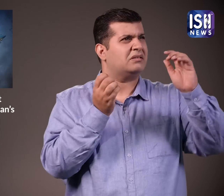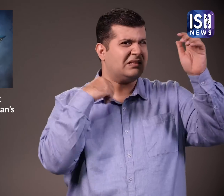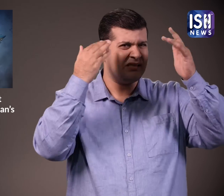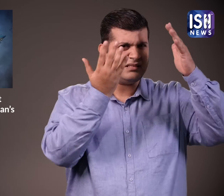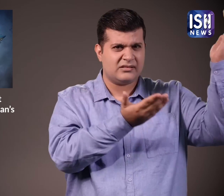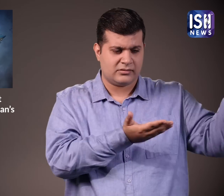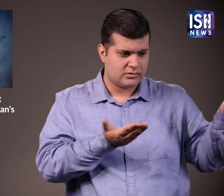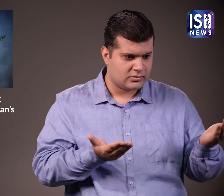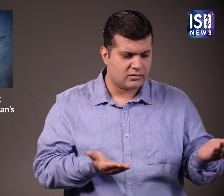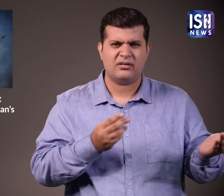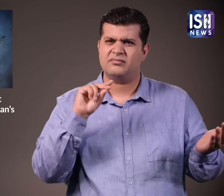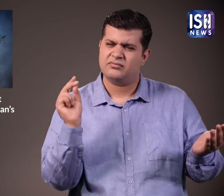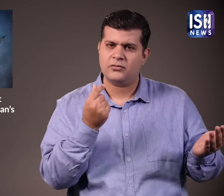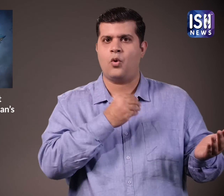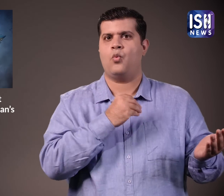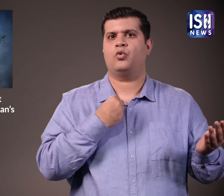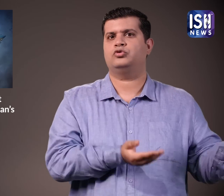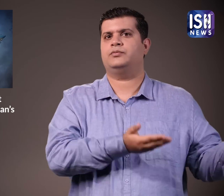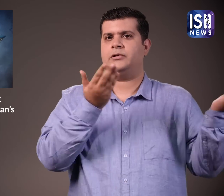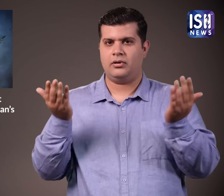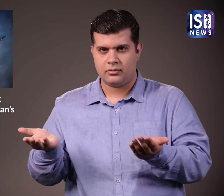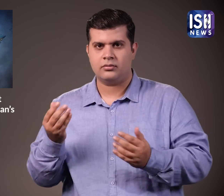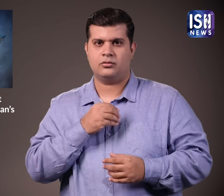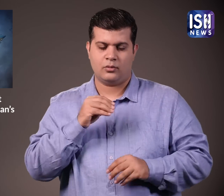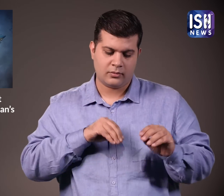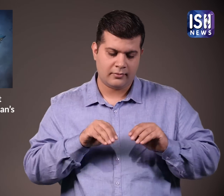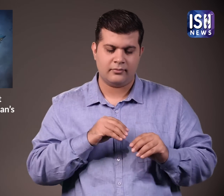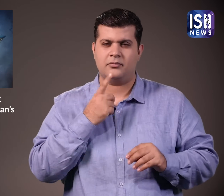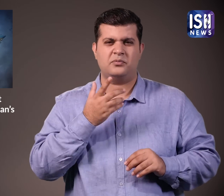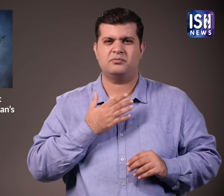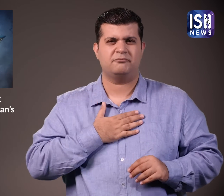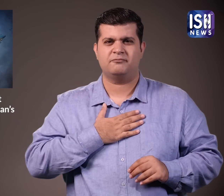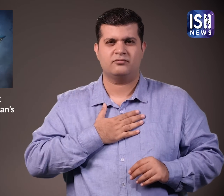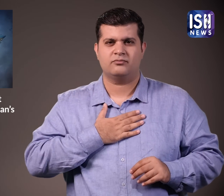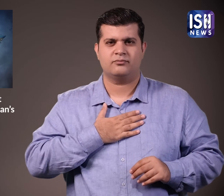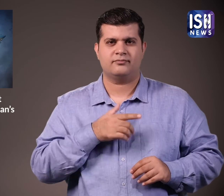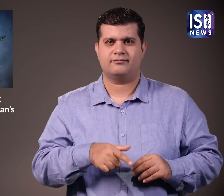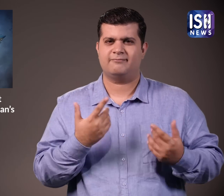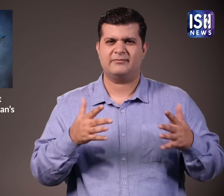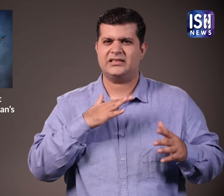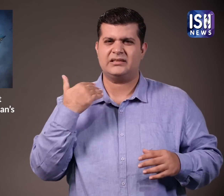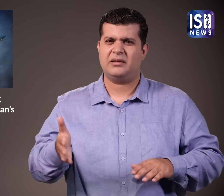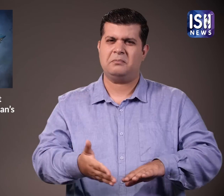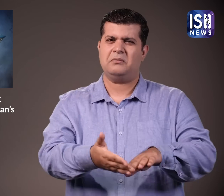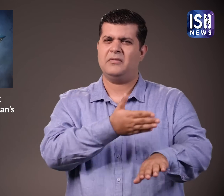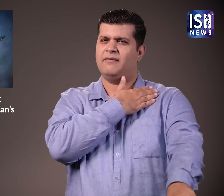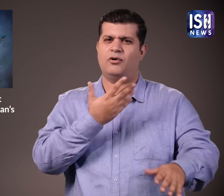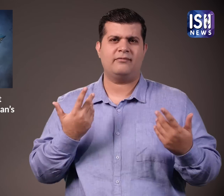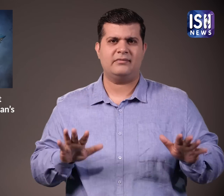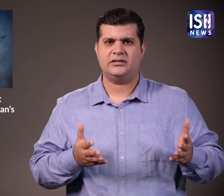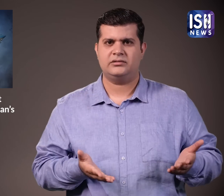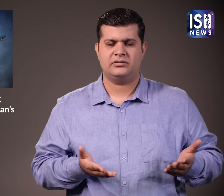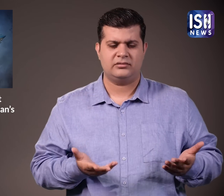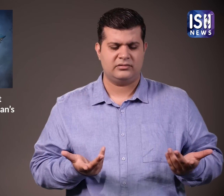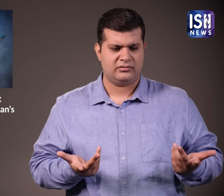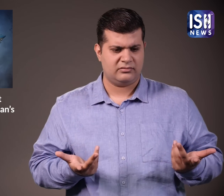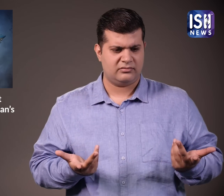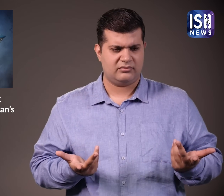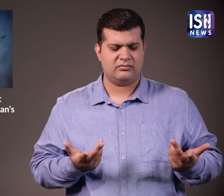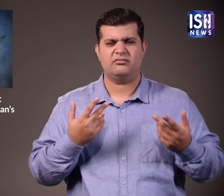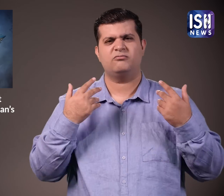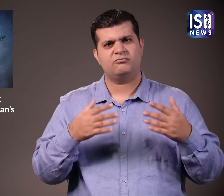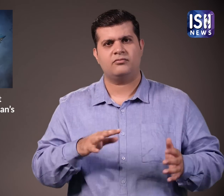They brought him down and rushed him to the nearest hospital where the doctors declared that he died long back.